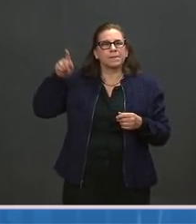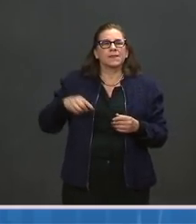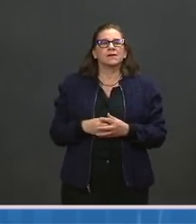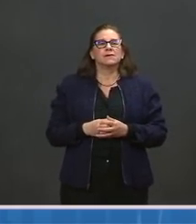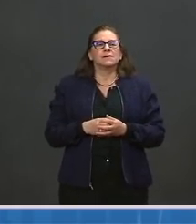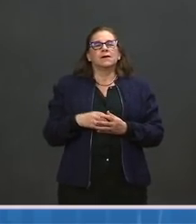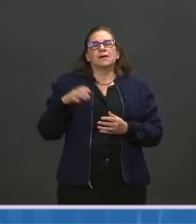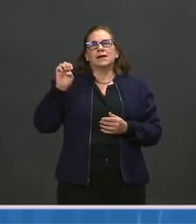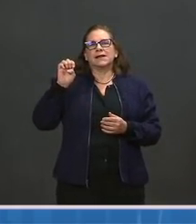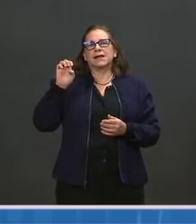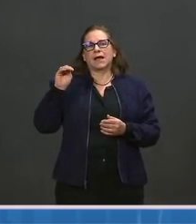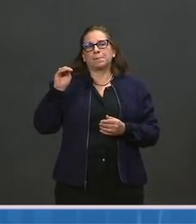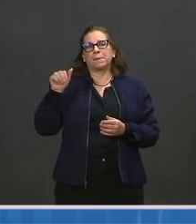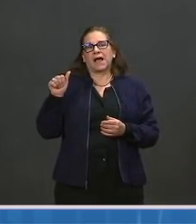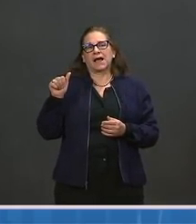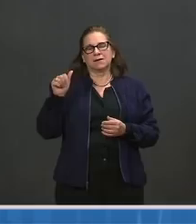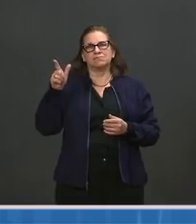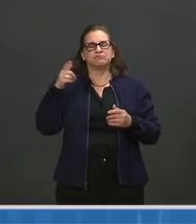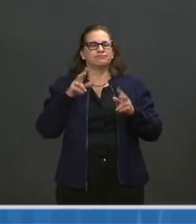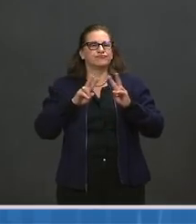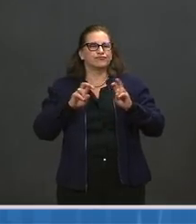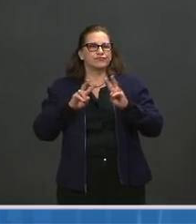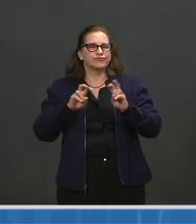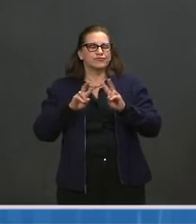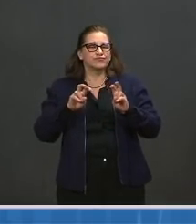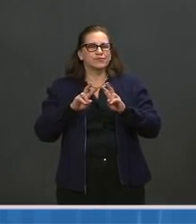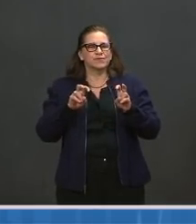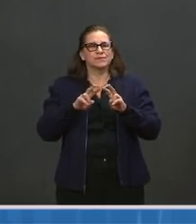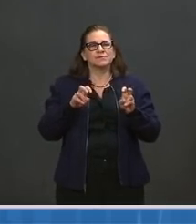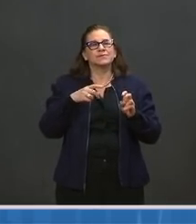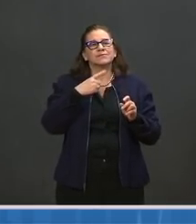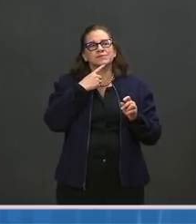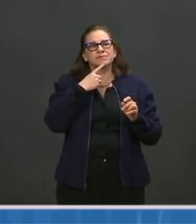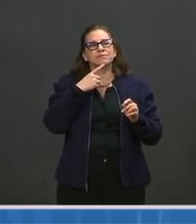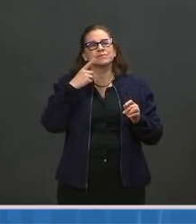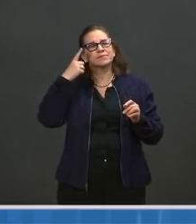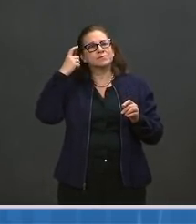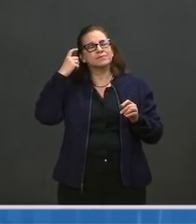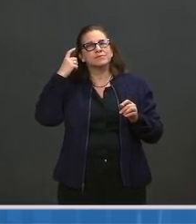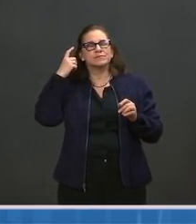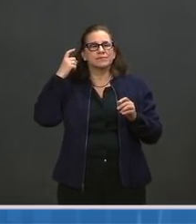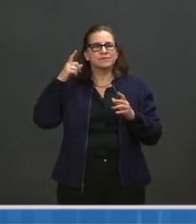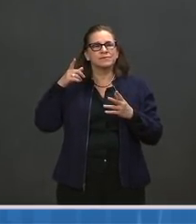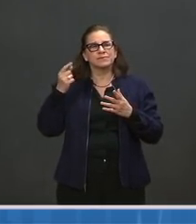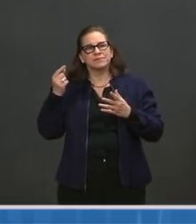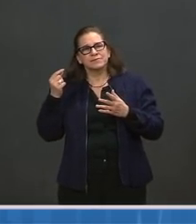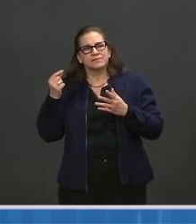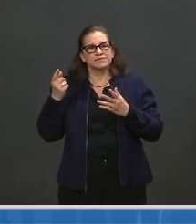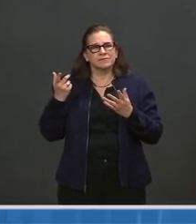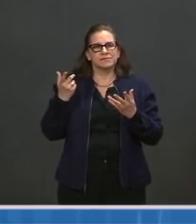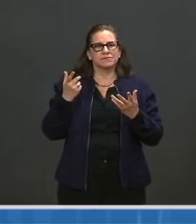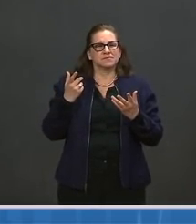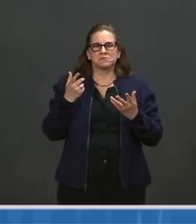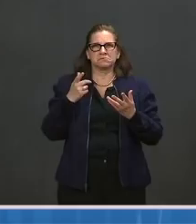an increased risk of these types of events. Of note, in the trial that I just reported on,